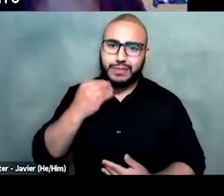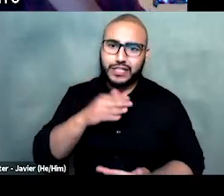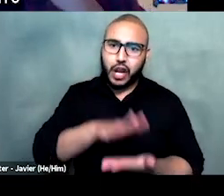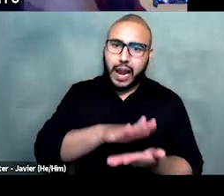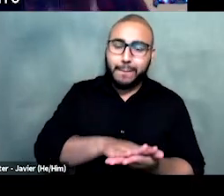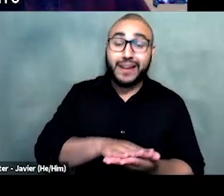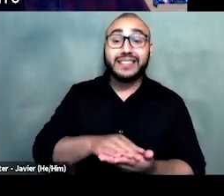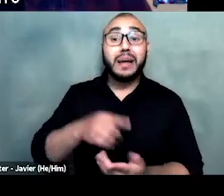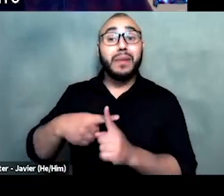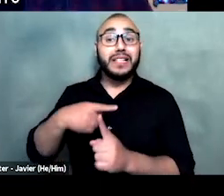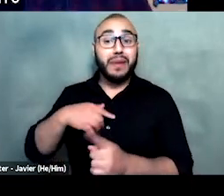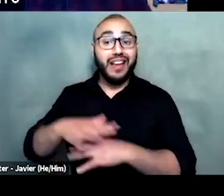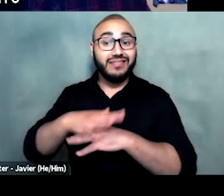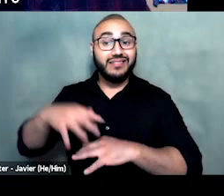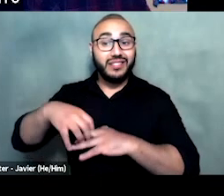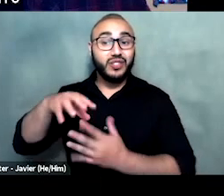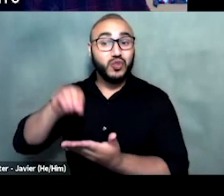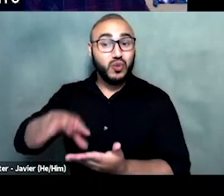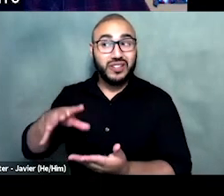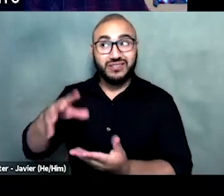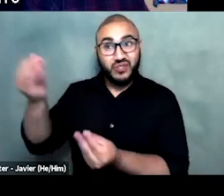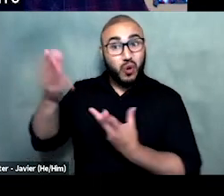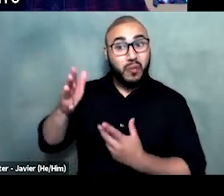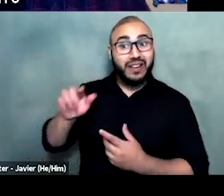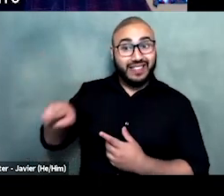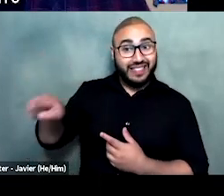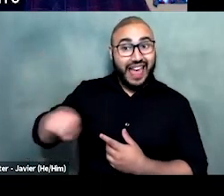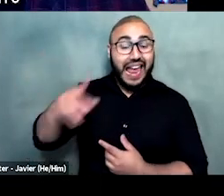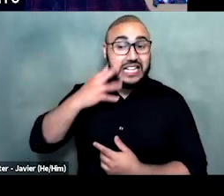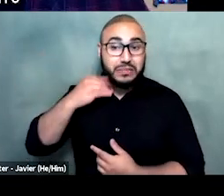things I experienced on campus and issues that my students told me about that they